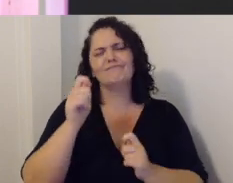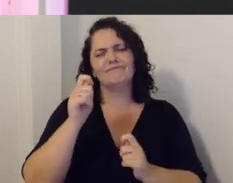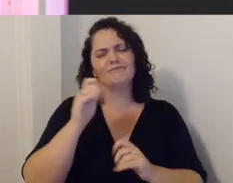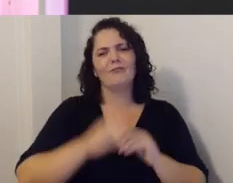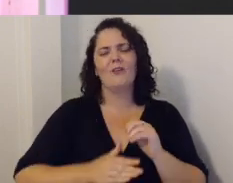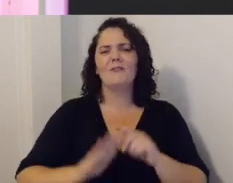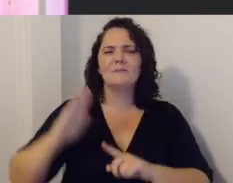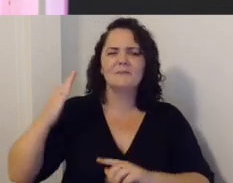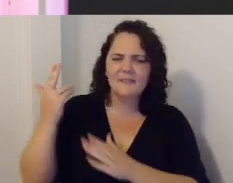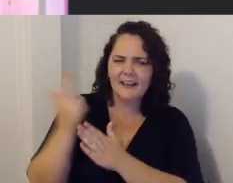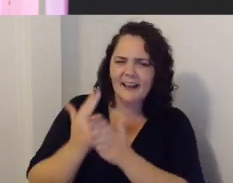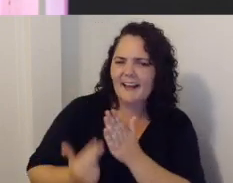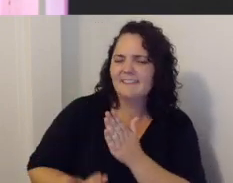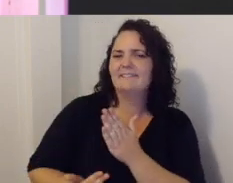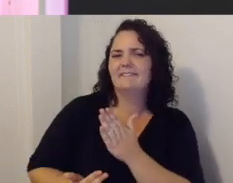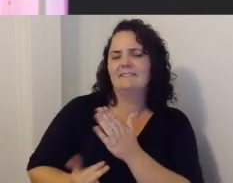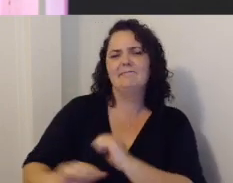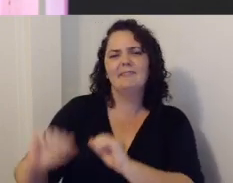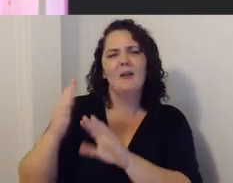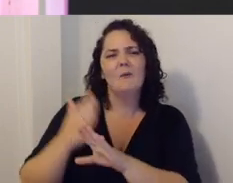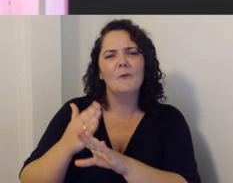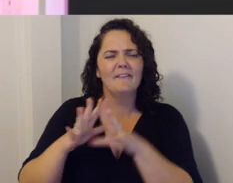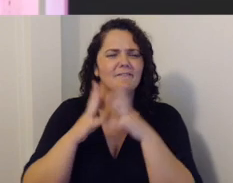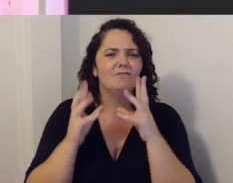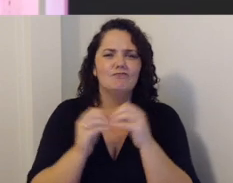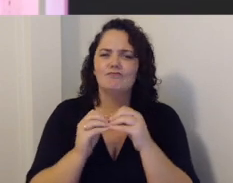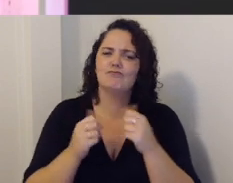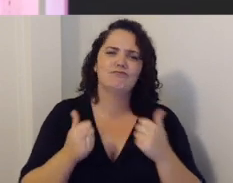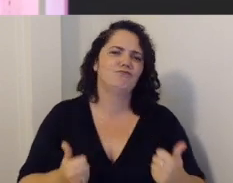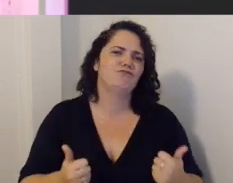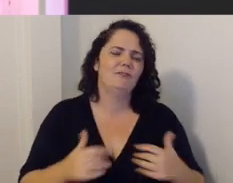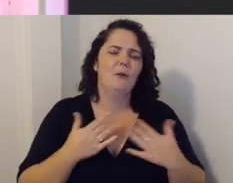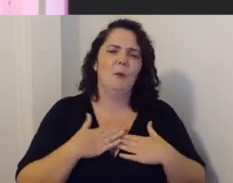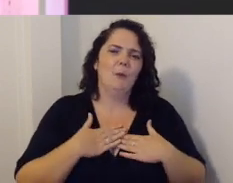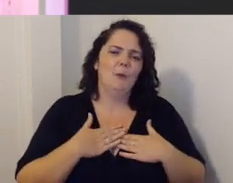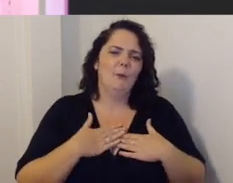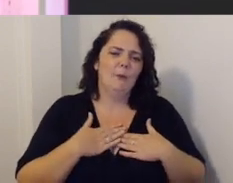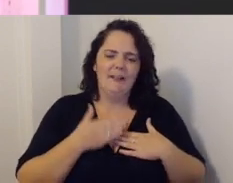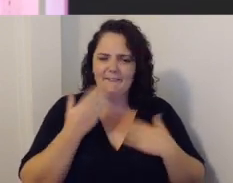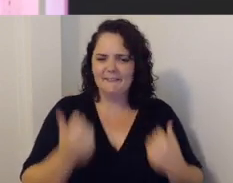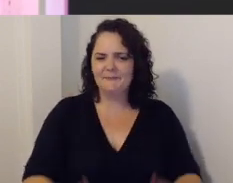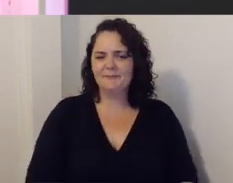all of the work in the exhibition too so please uh uh join us, come to the museum, see the show and uh